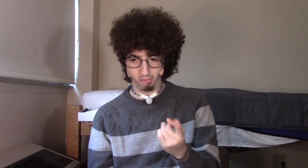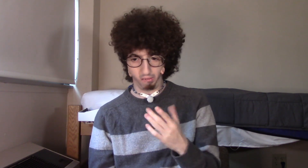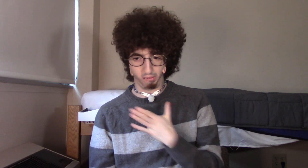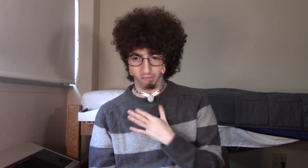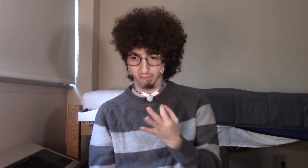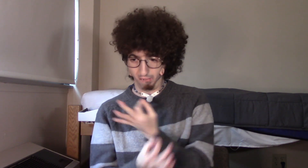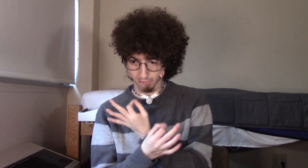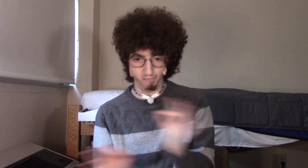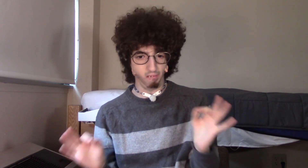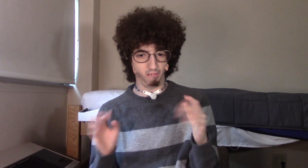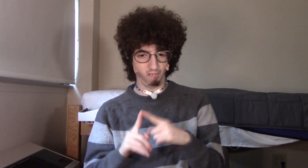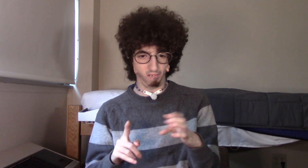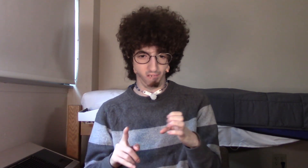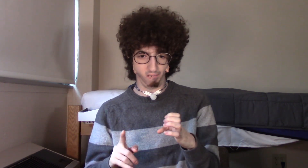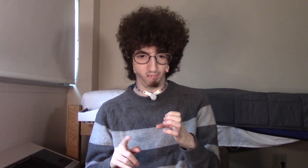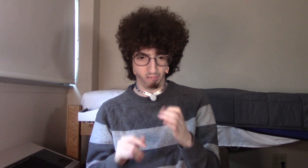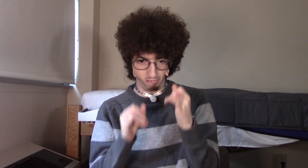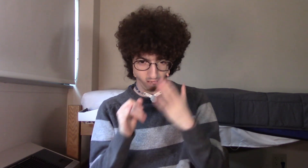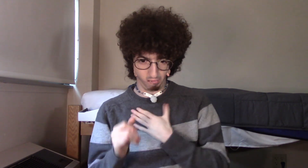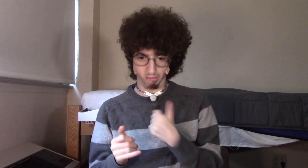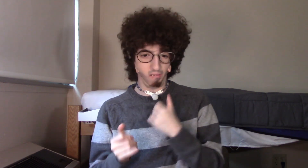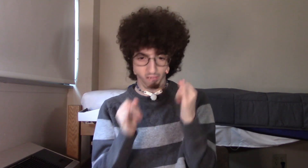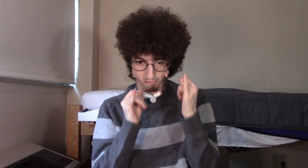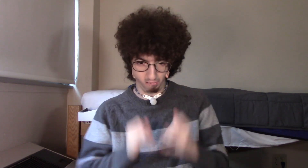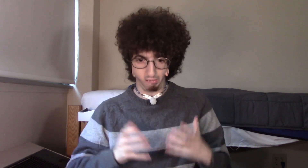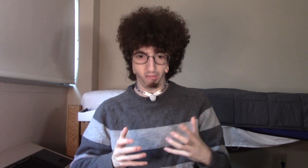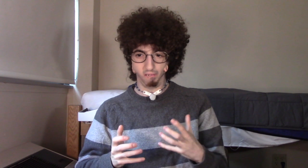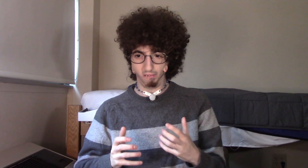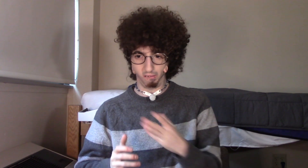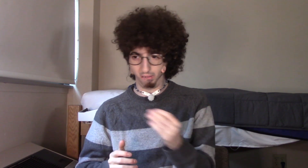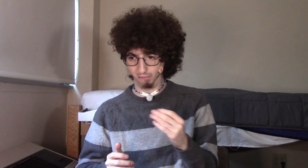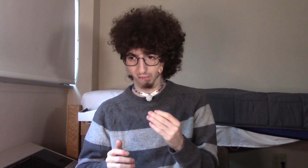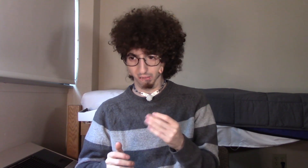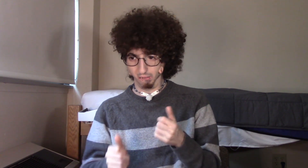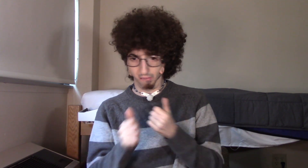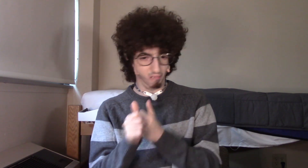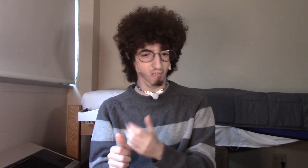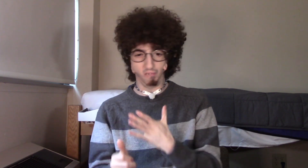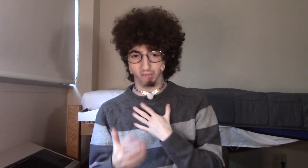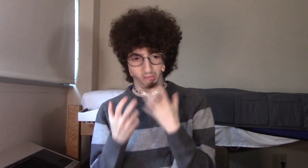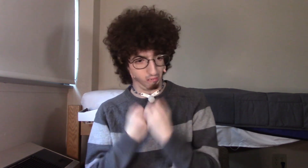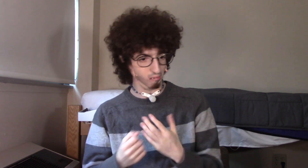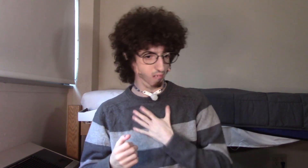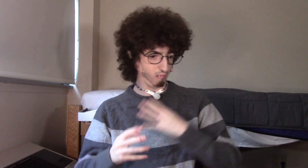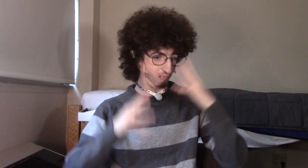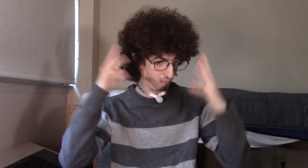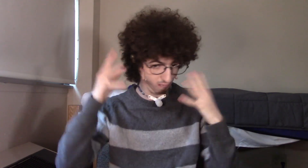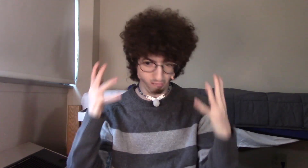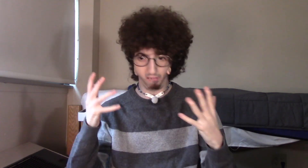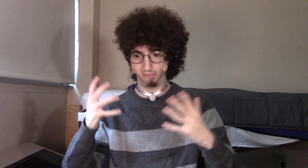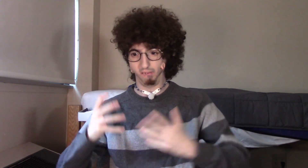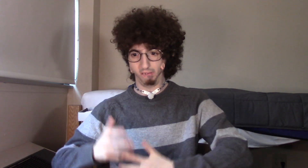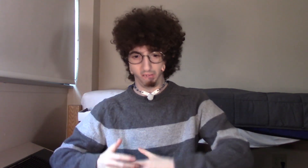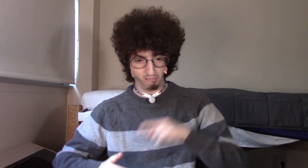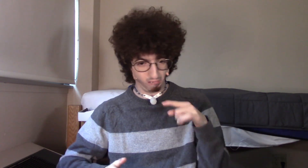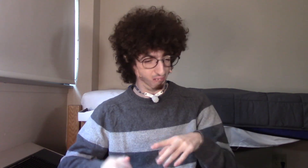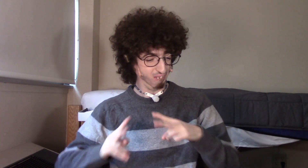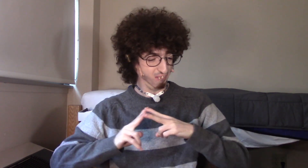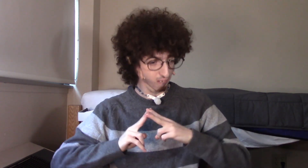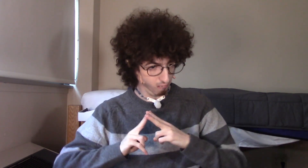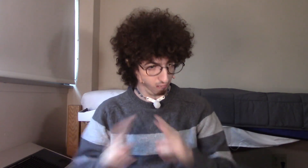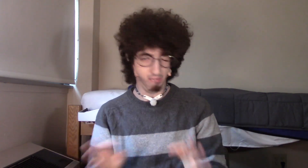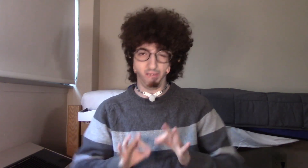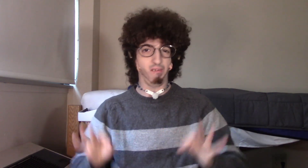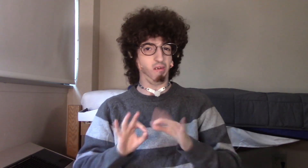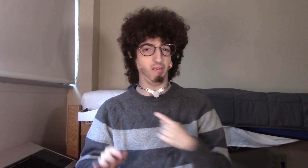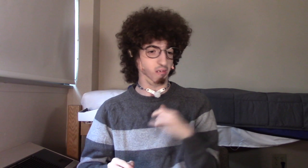Because my freedom to be my own individual and pursue my passions, my creativity, that's very important to me